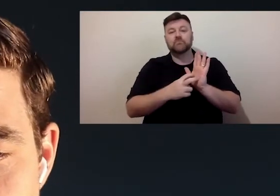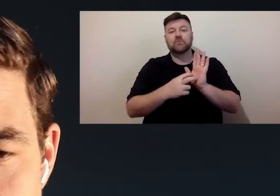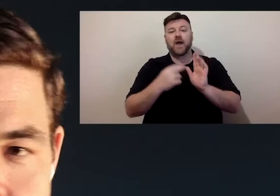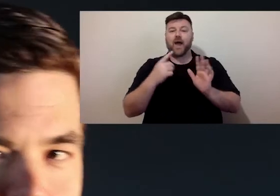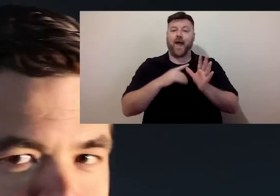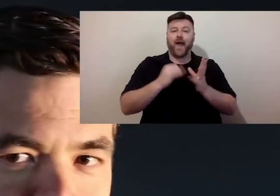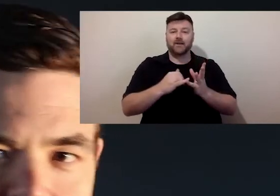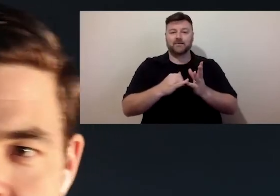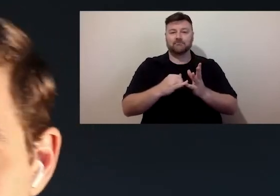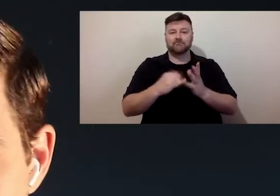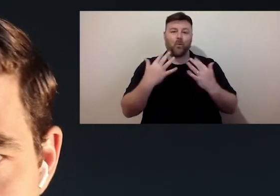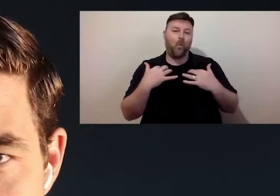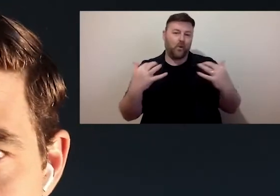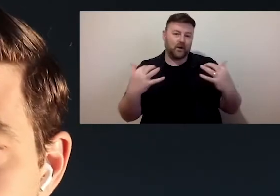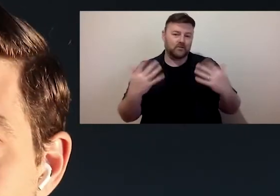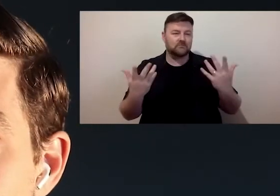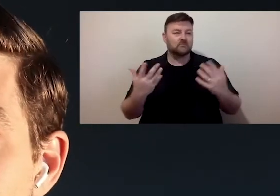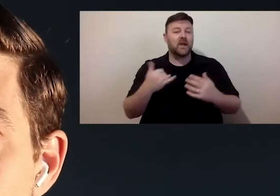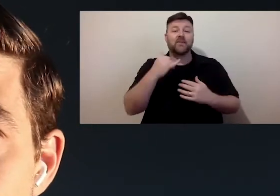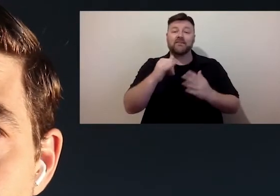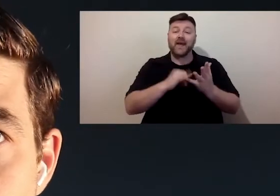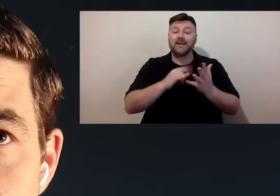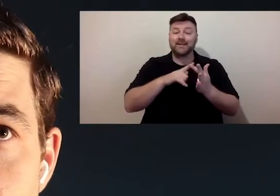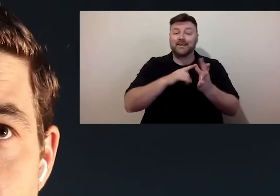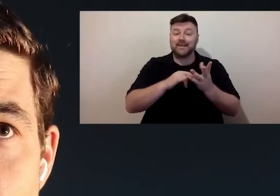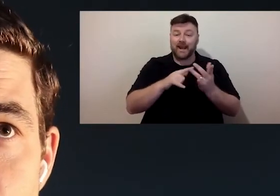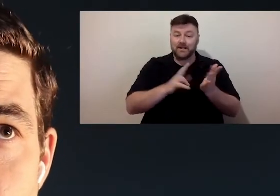season - whether it's a 5-day season or a 10-day season - you will get a